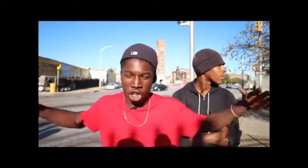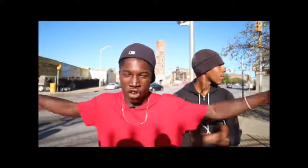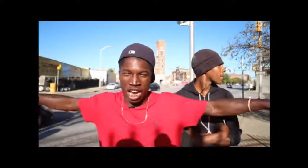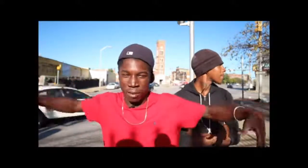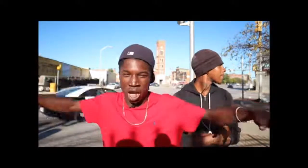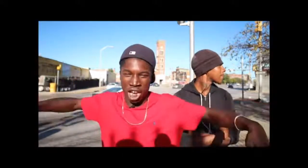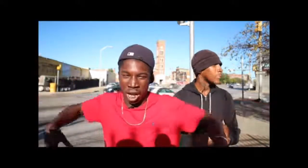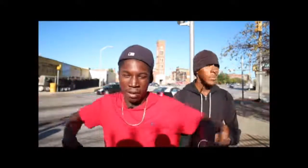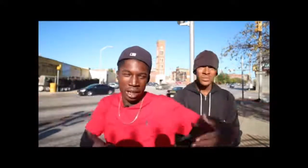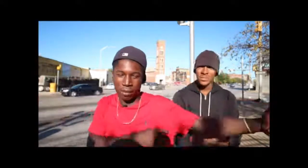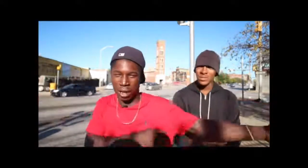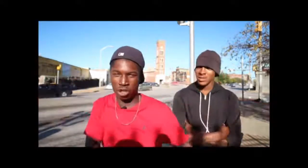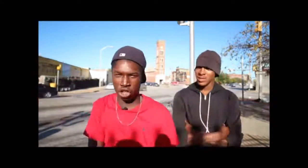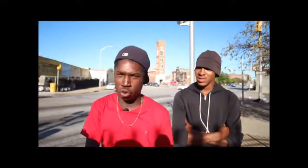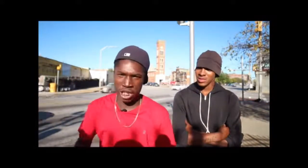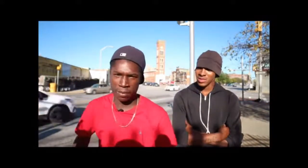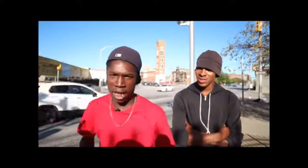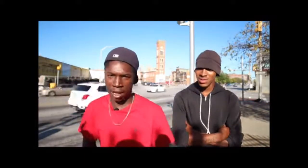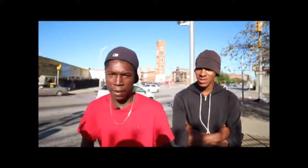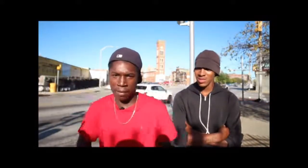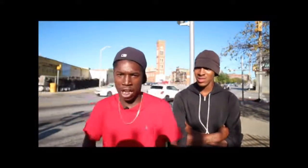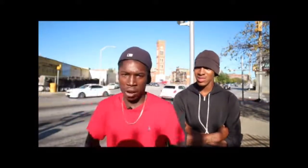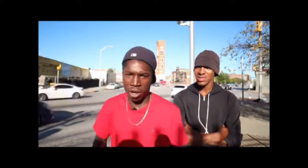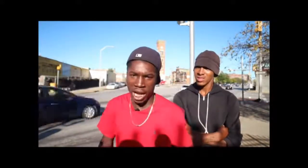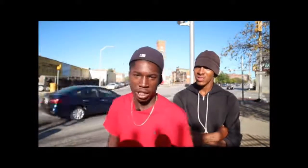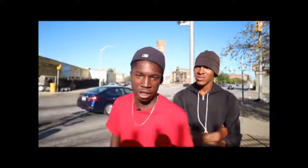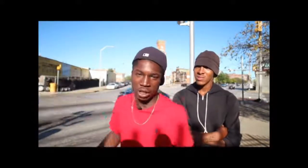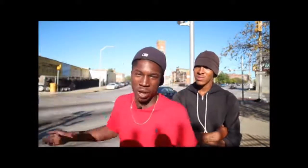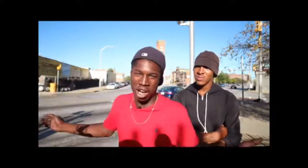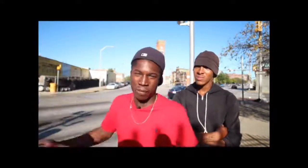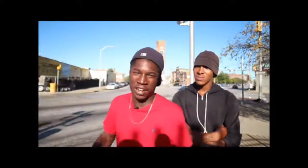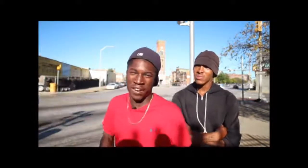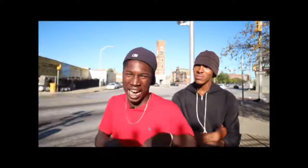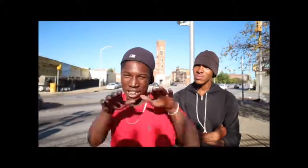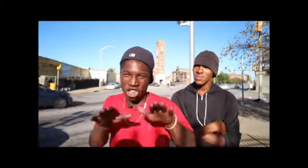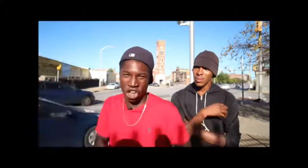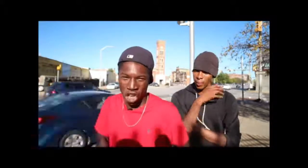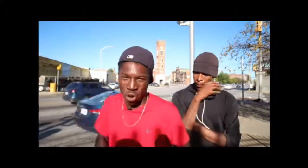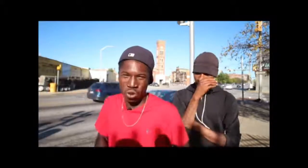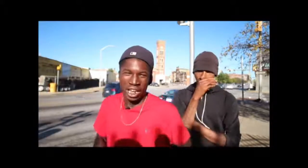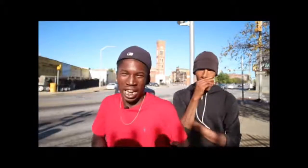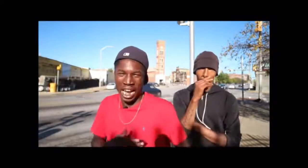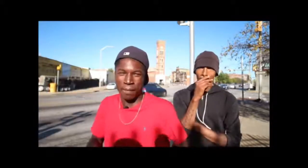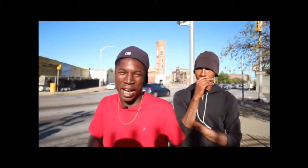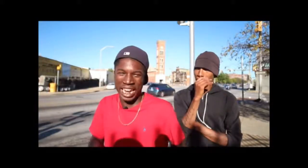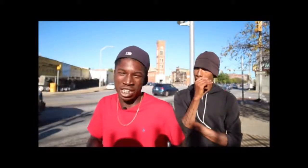dollars because if they're not doing nothing they're going to do violent things because they don't have nothing to do so summertime we all